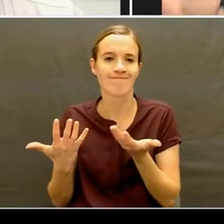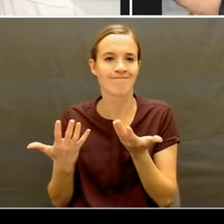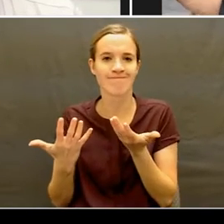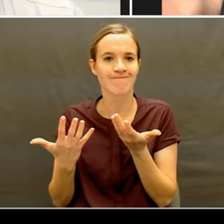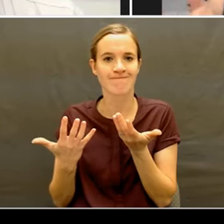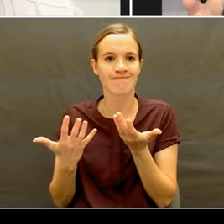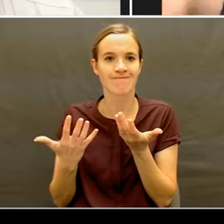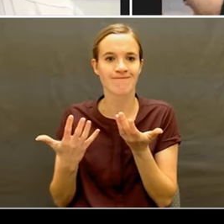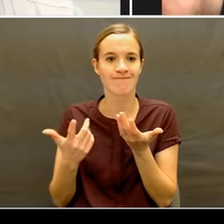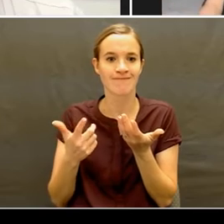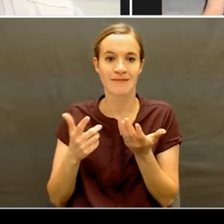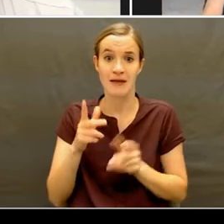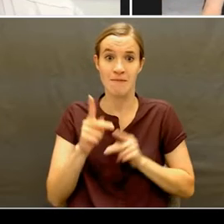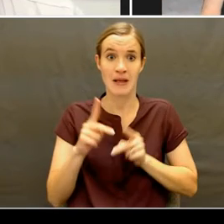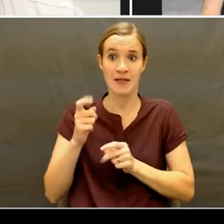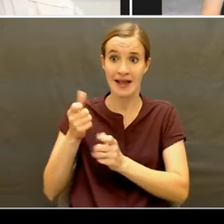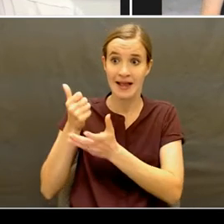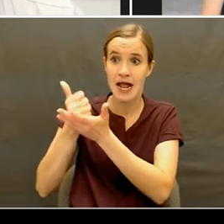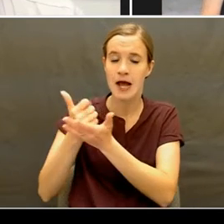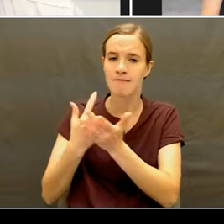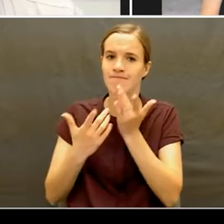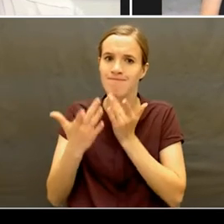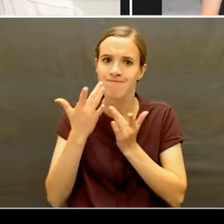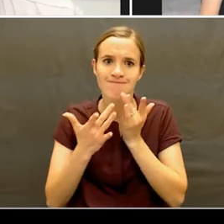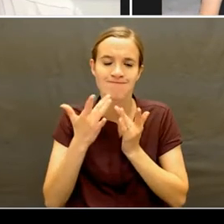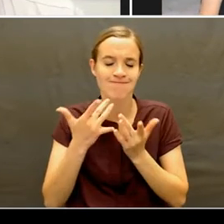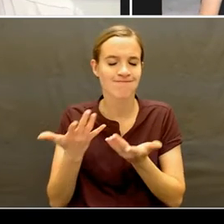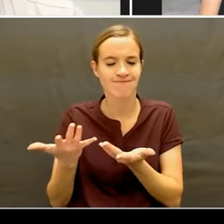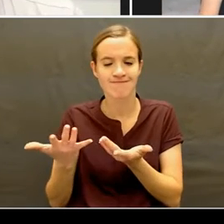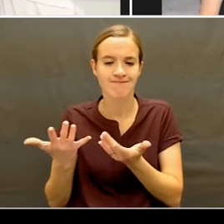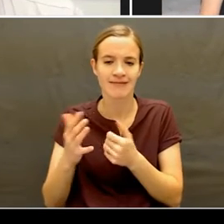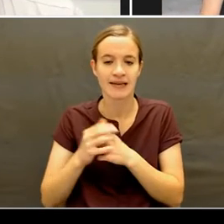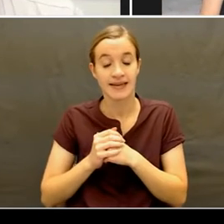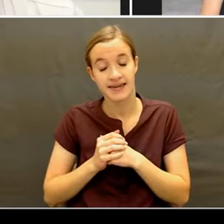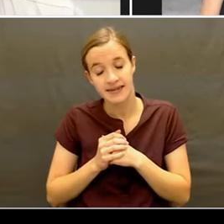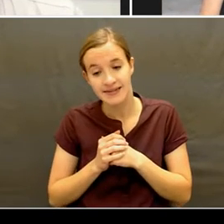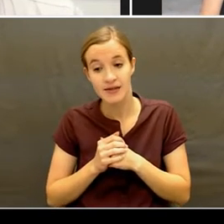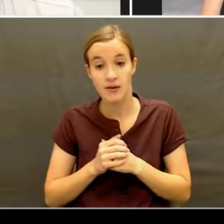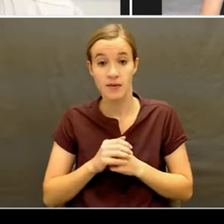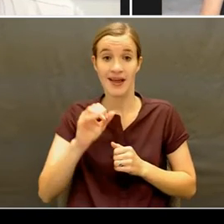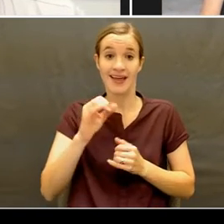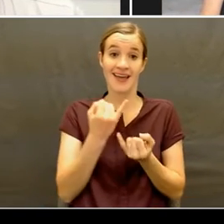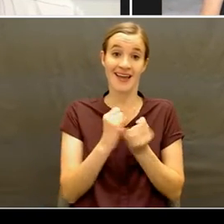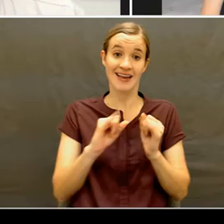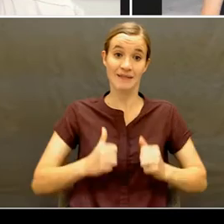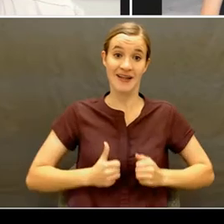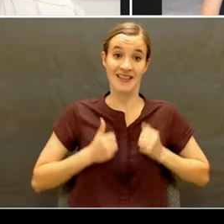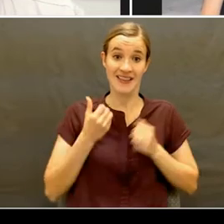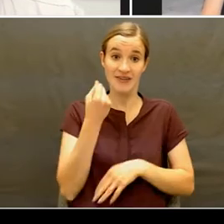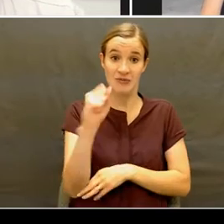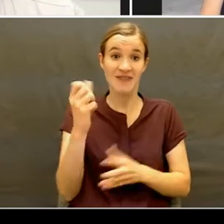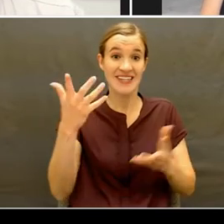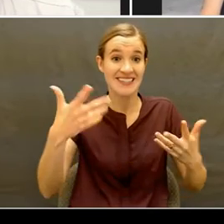live in this community. There's a lot, we have to you know, really, it's going to take as much as it